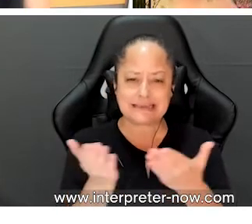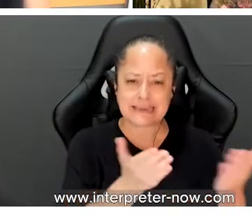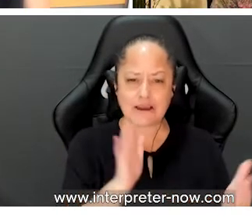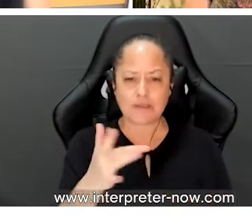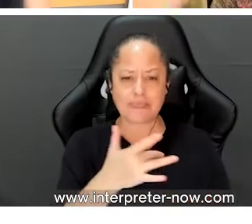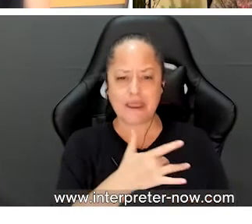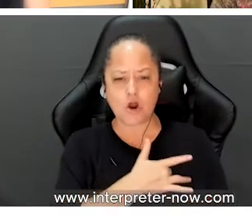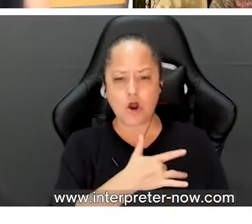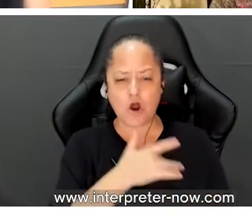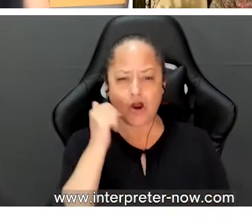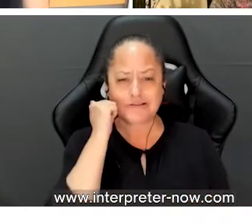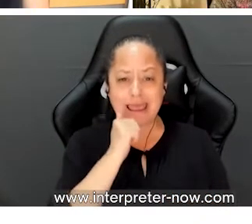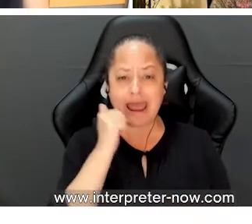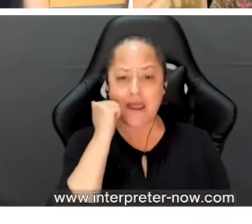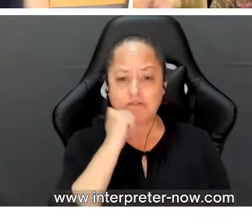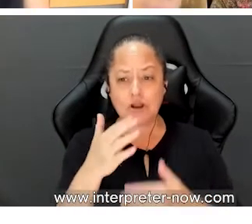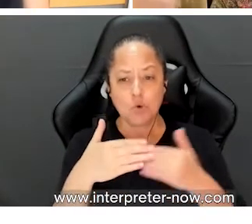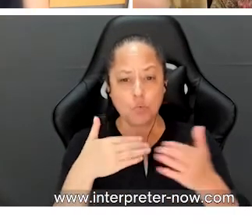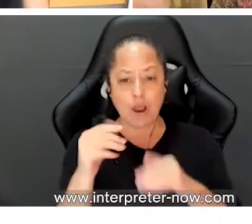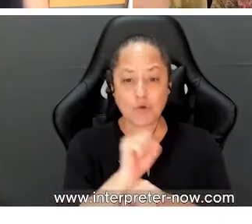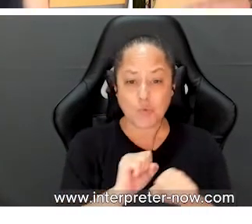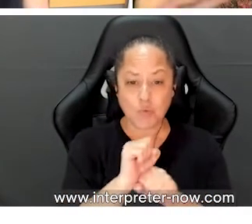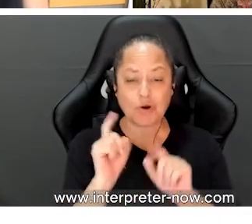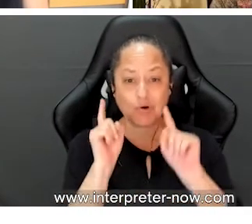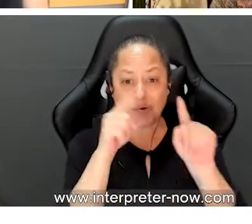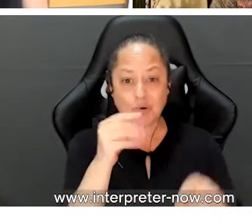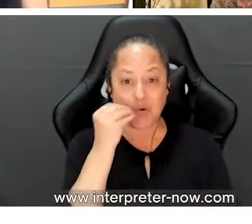day, whether they're at work, and then when they go home, that is going to be something